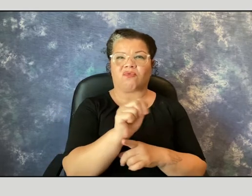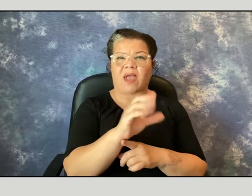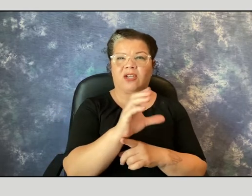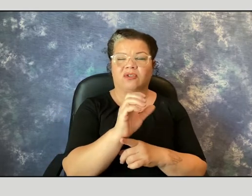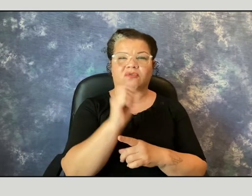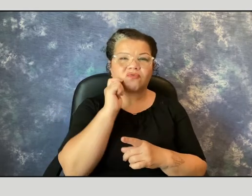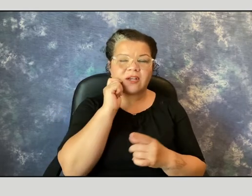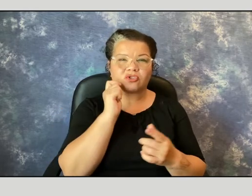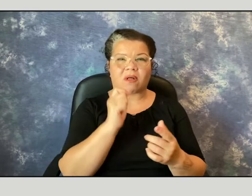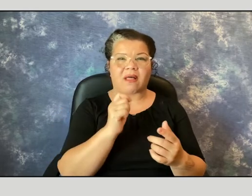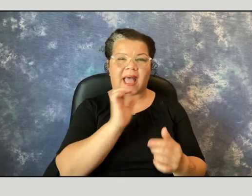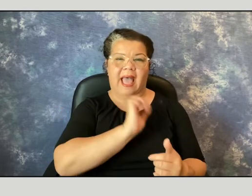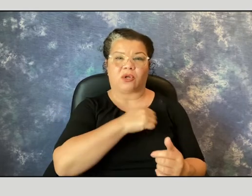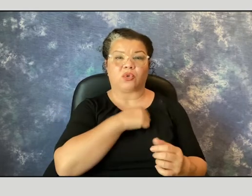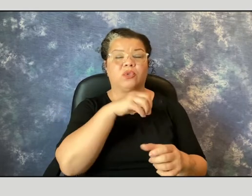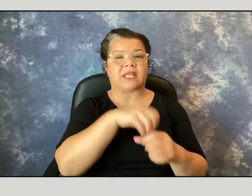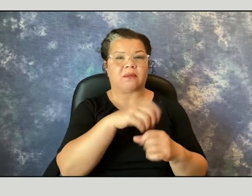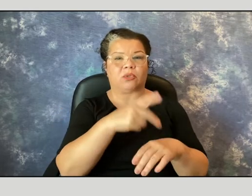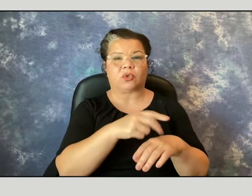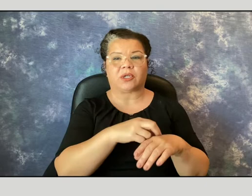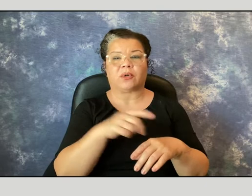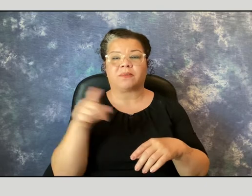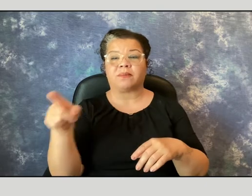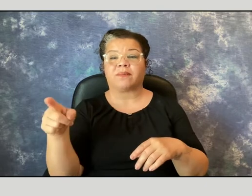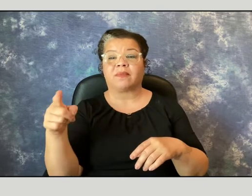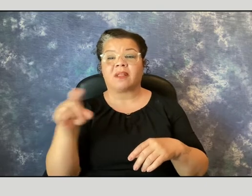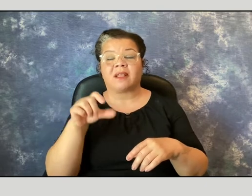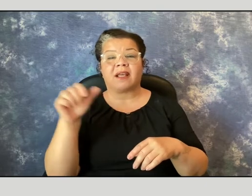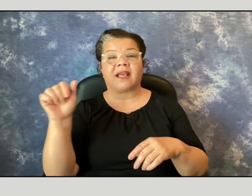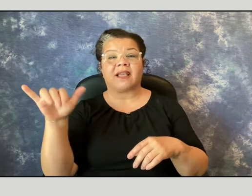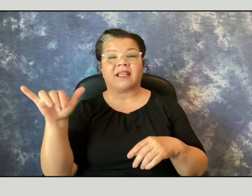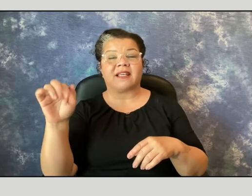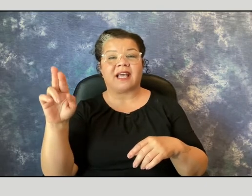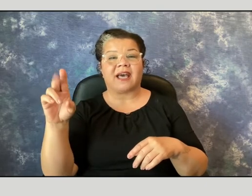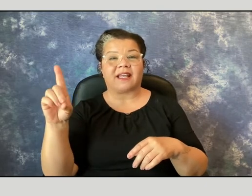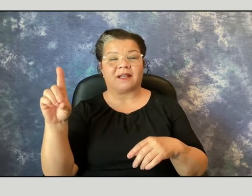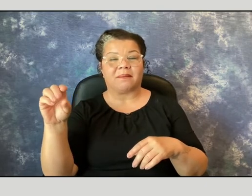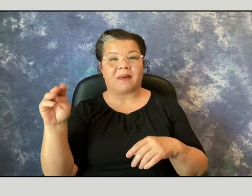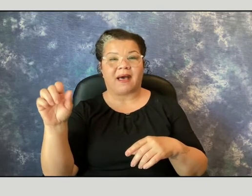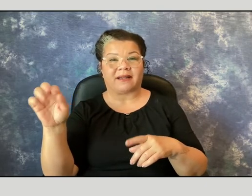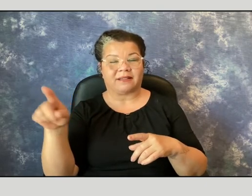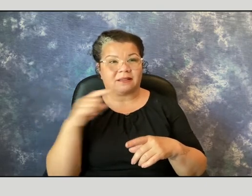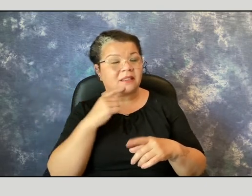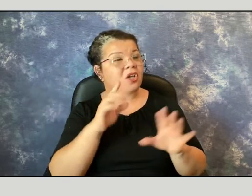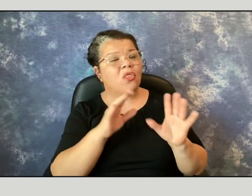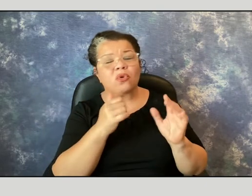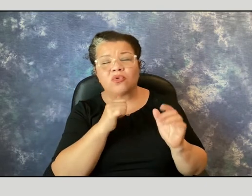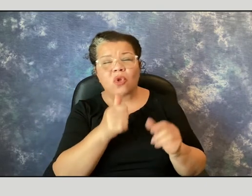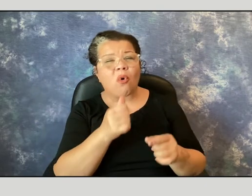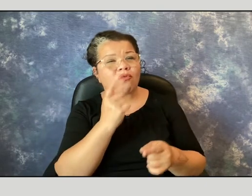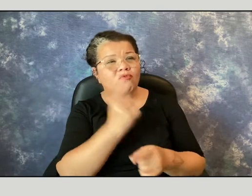What I always tell my students is that there's no right or wrong way to do race. Race is a colonial imposition.